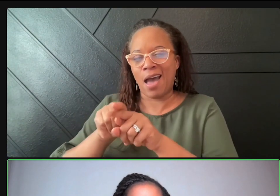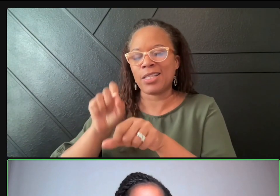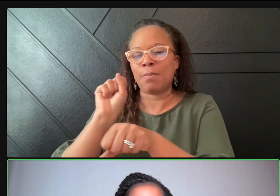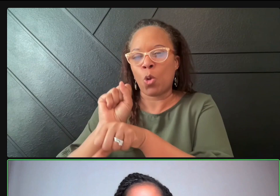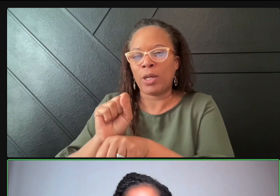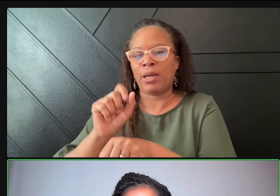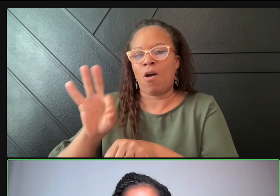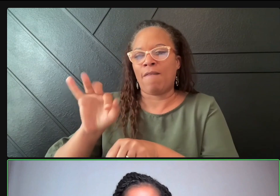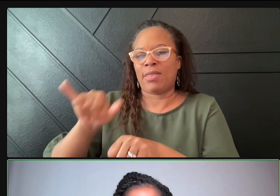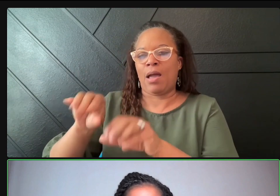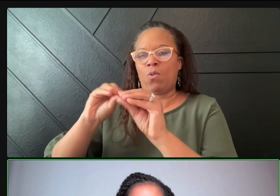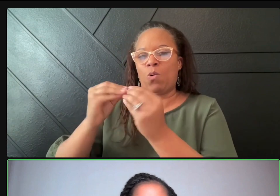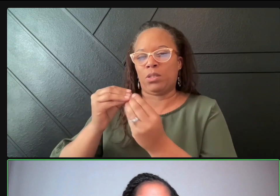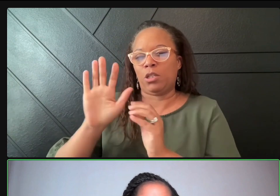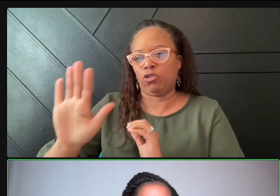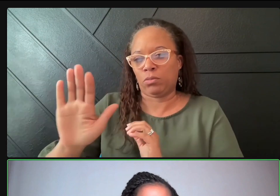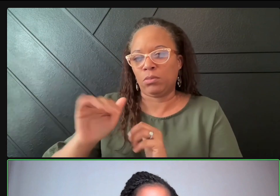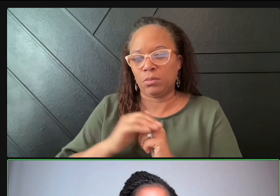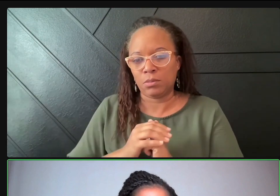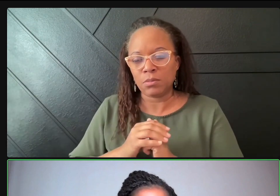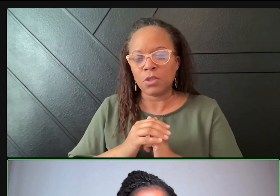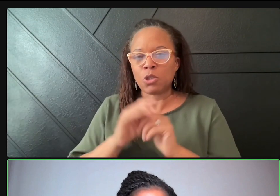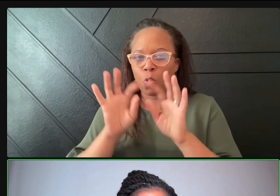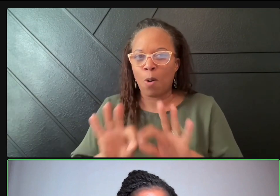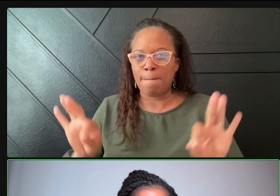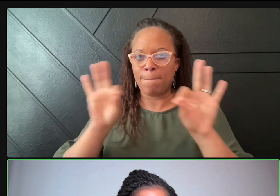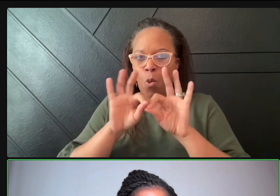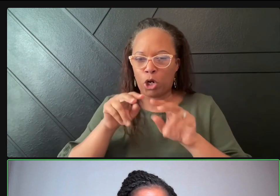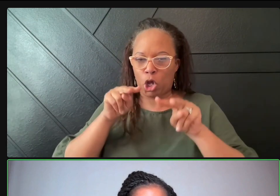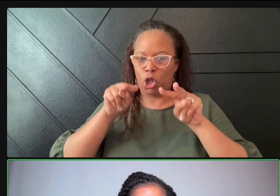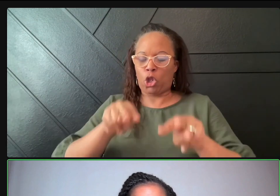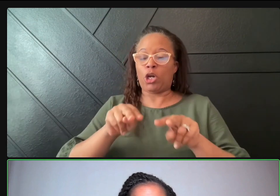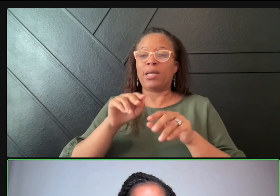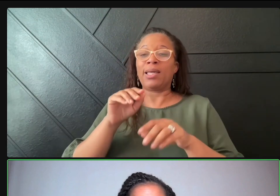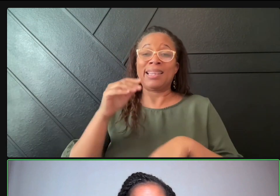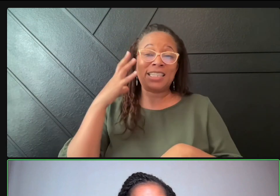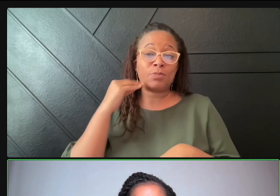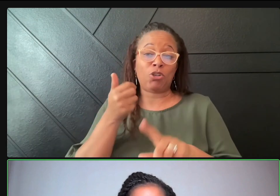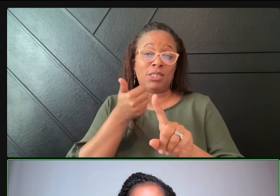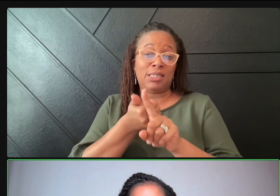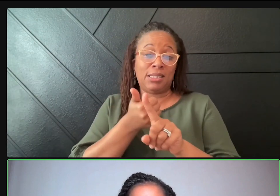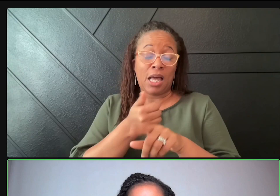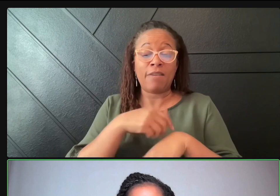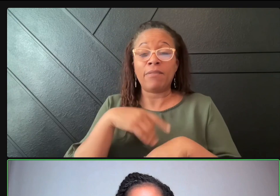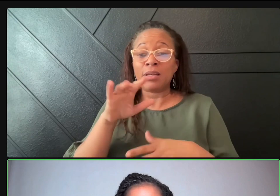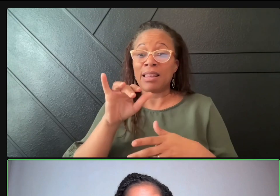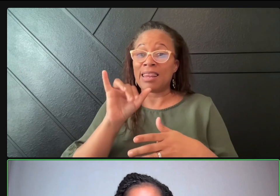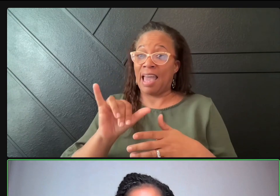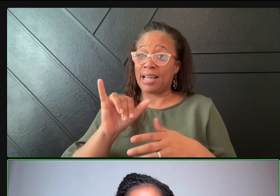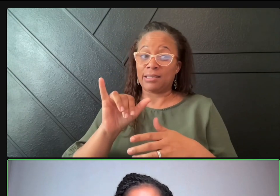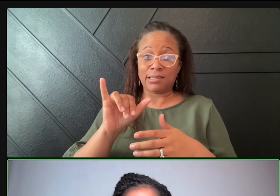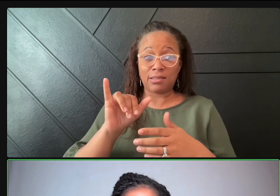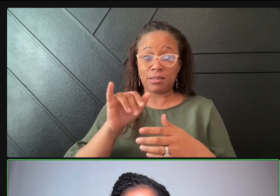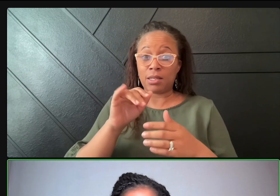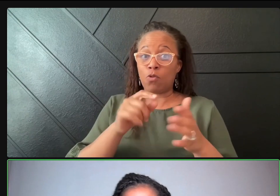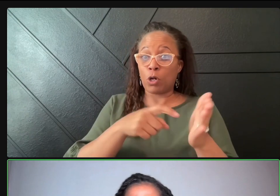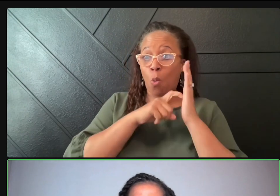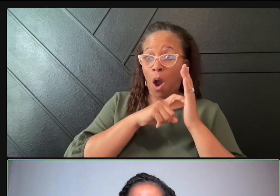And they are protected under the American Disabilities Act to provide equal access for all employees.